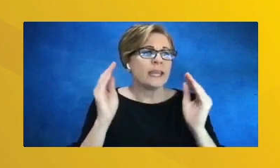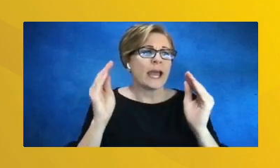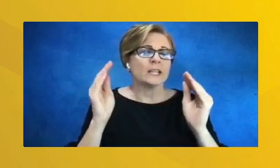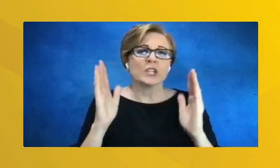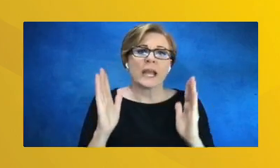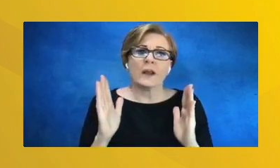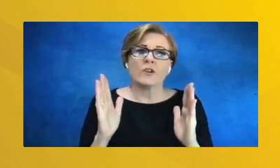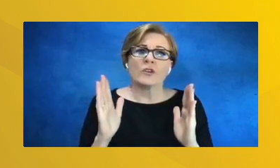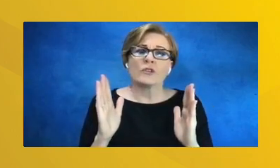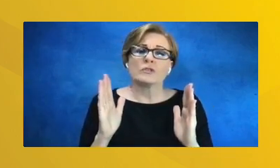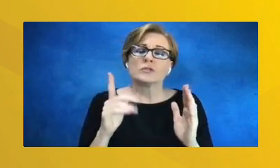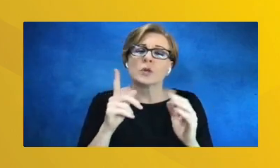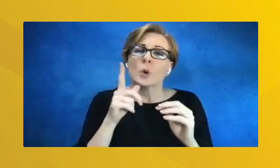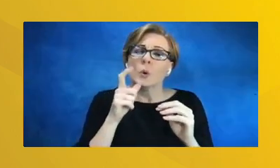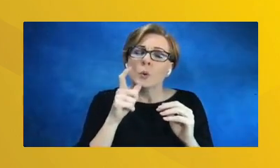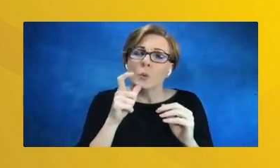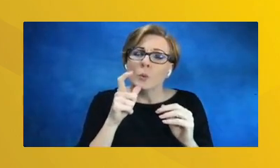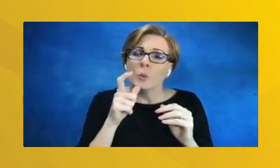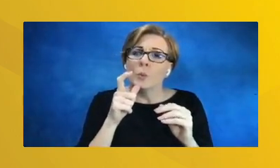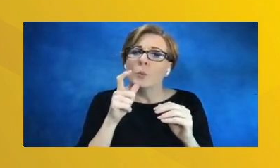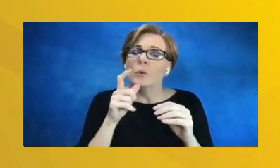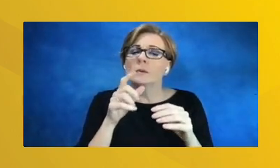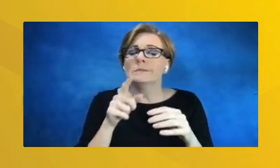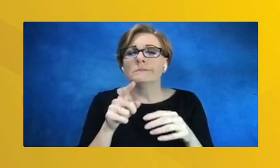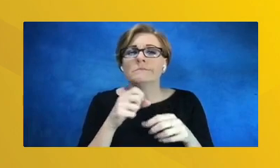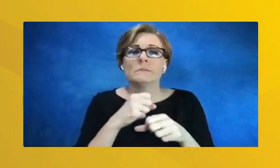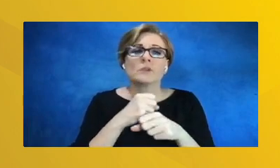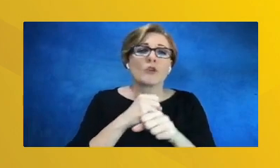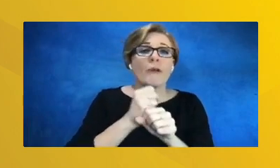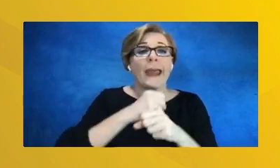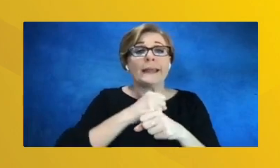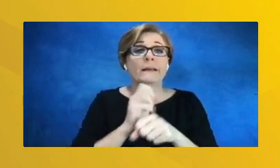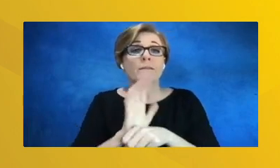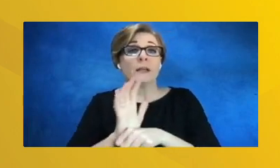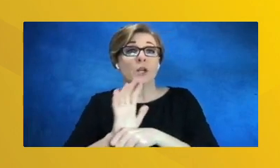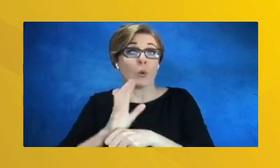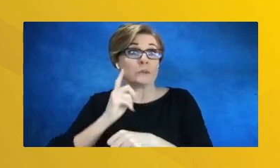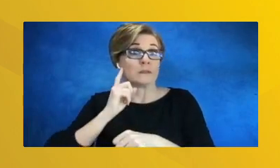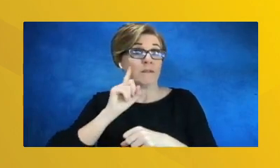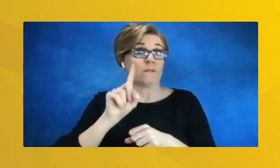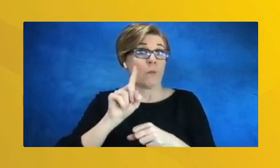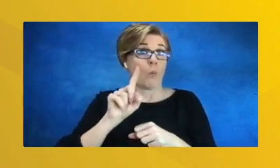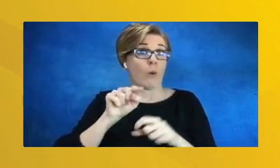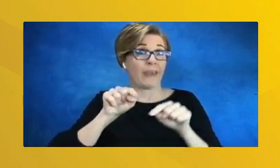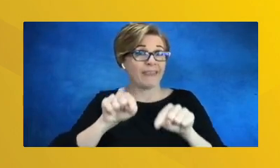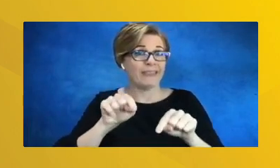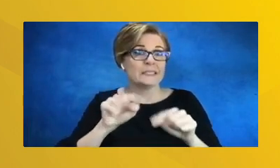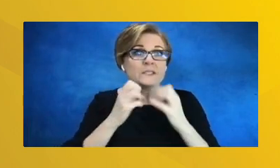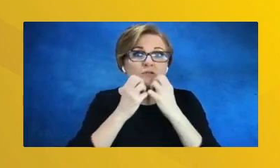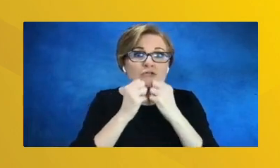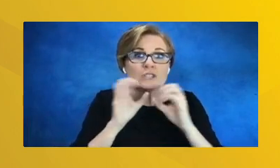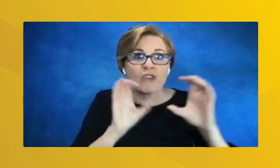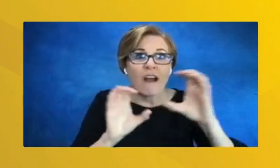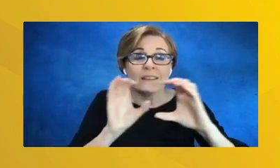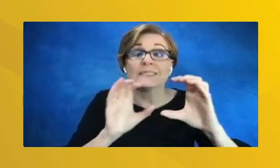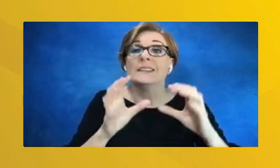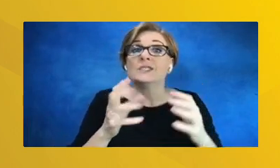And hopefully, we can have each educator talk about what object they wanted to include in